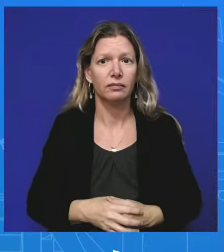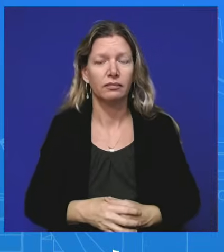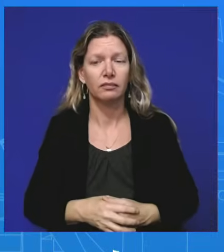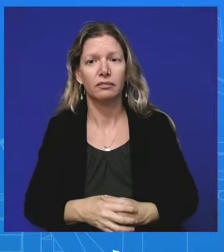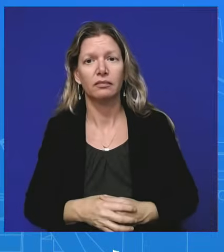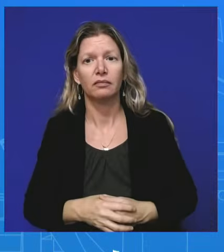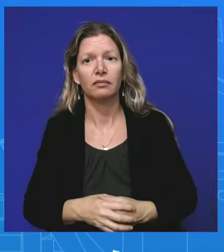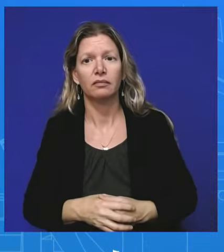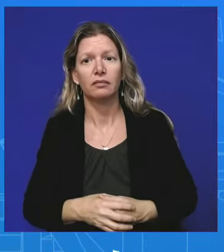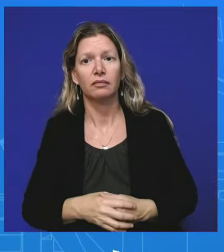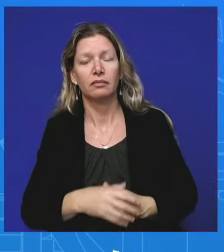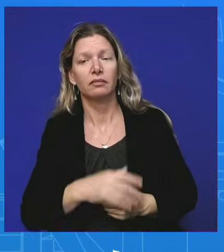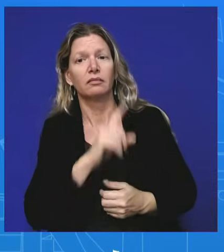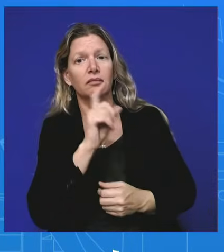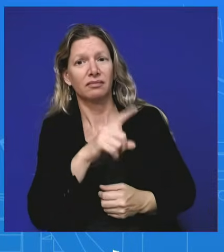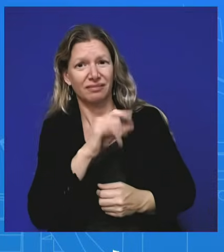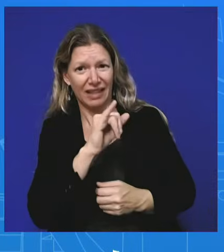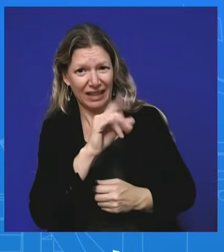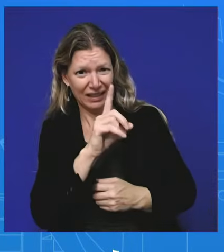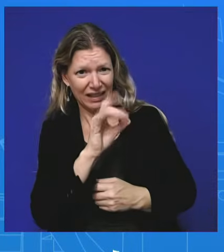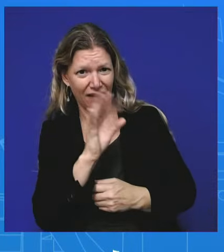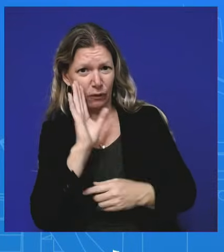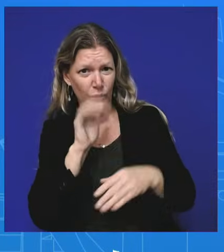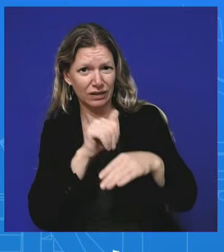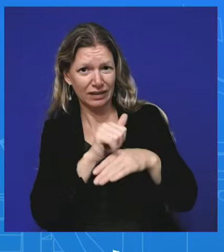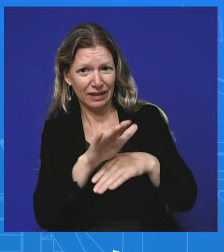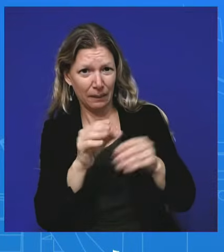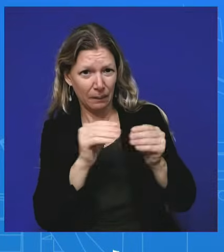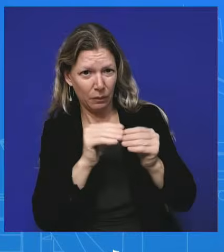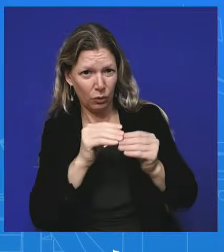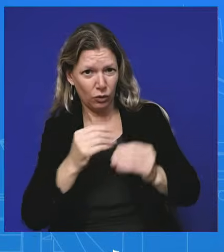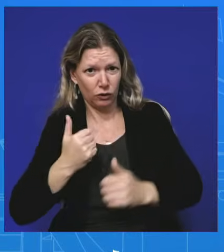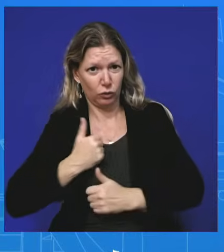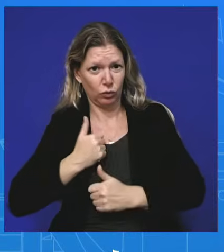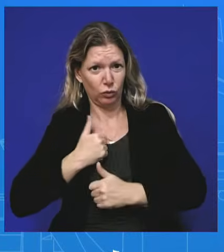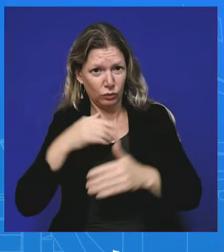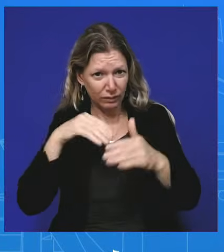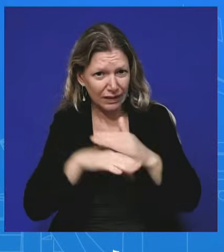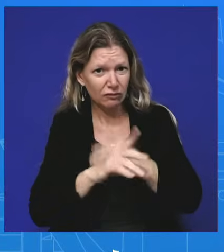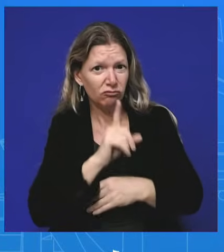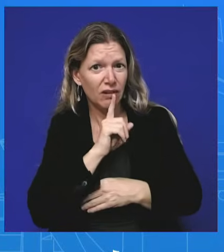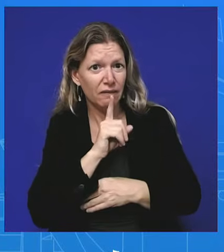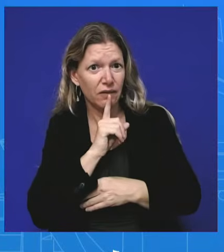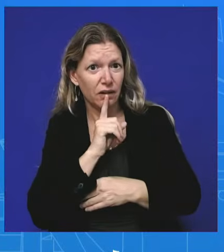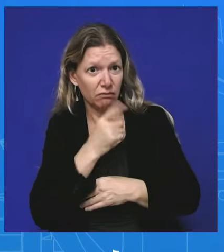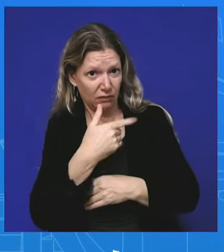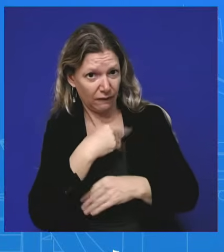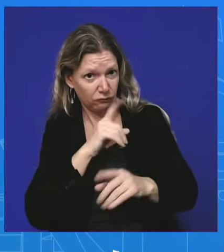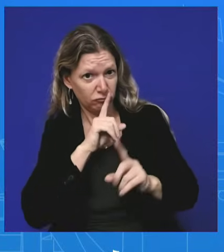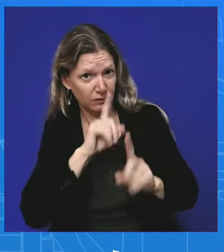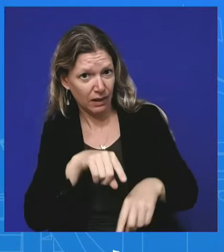Mr. Kirby: I -- I think we've addressed this one already. As always, I'll let the Israelis